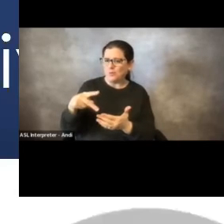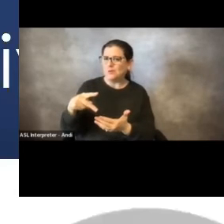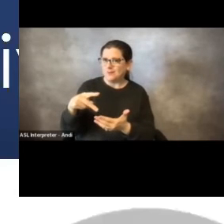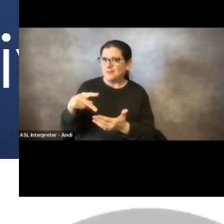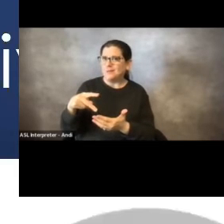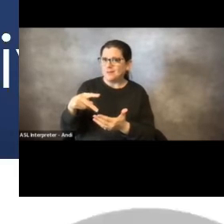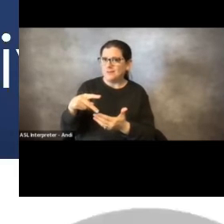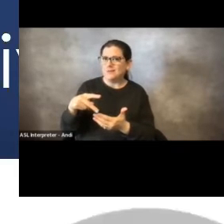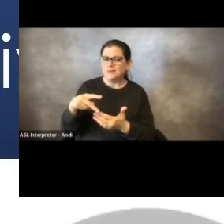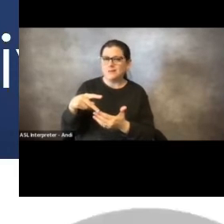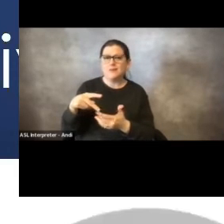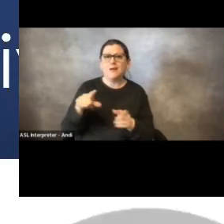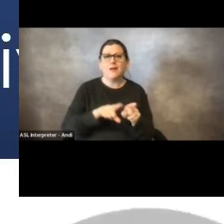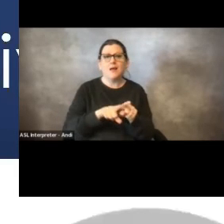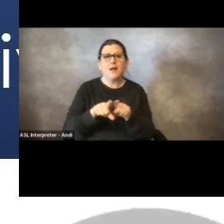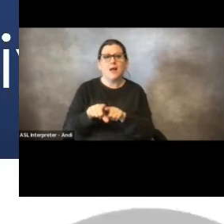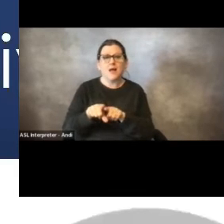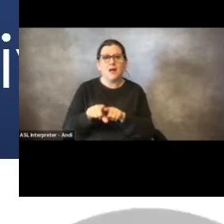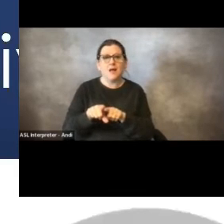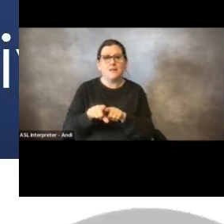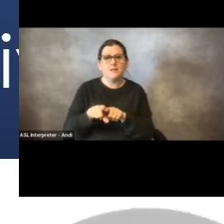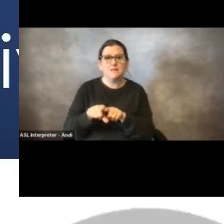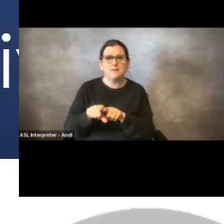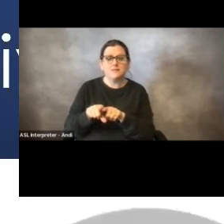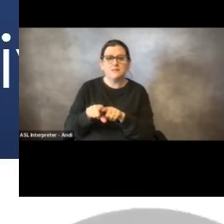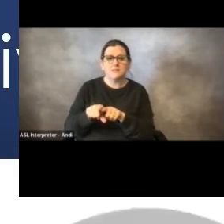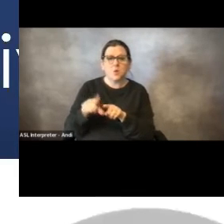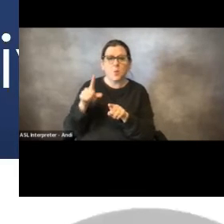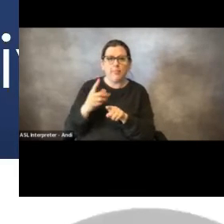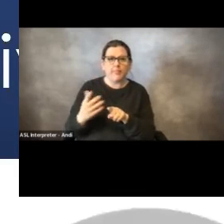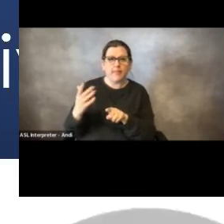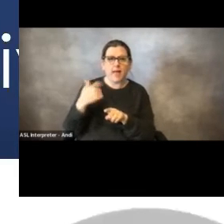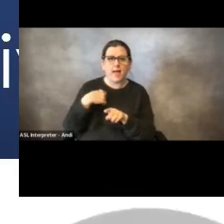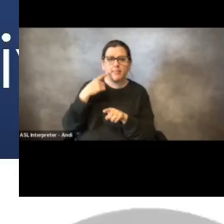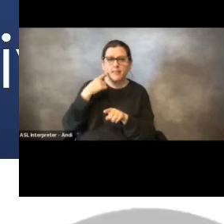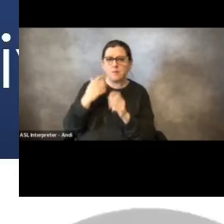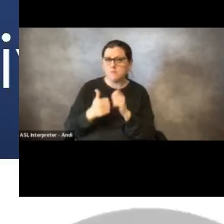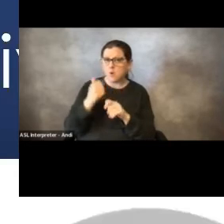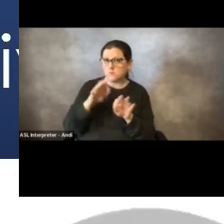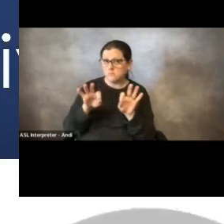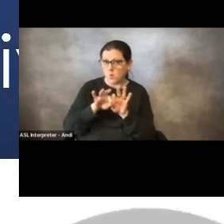As we one of the things that's I think the most important work of